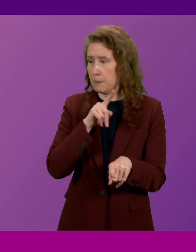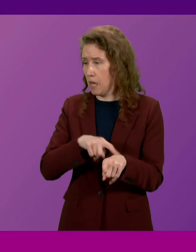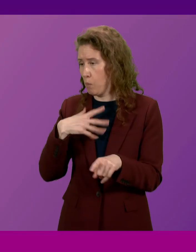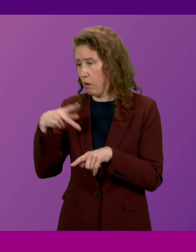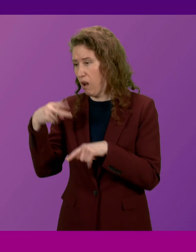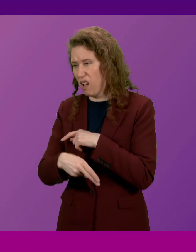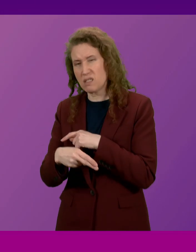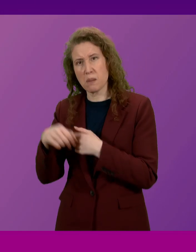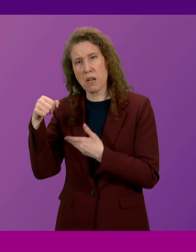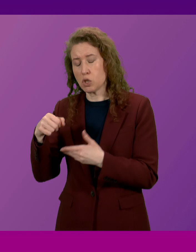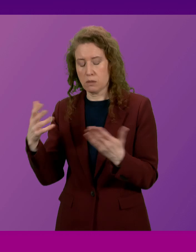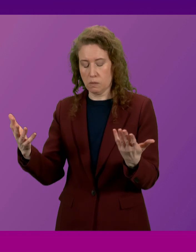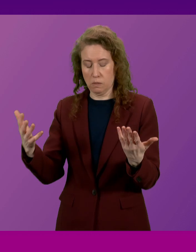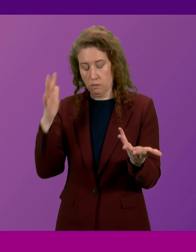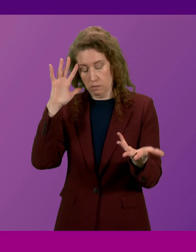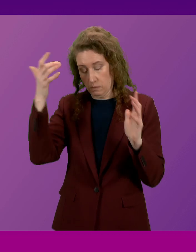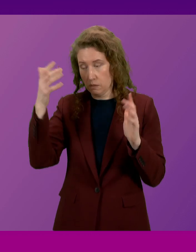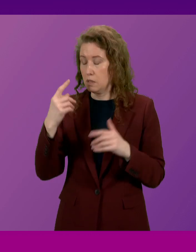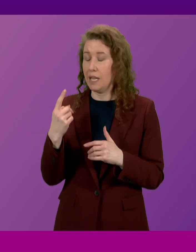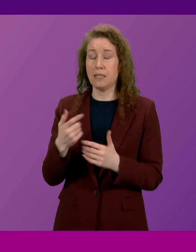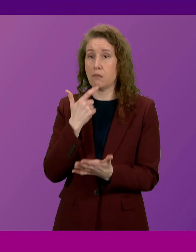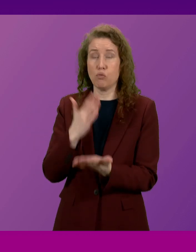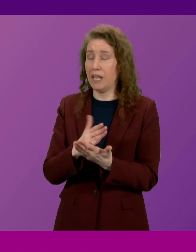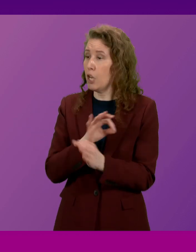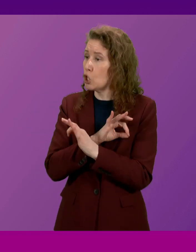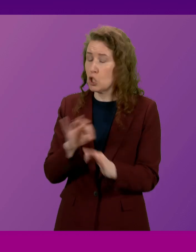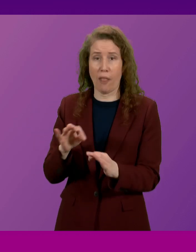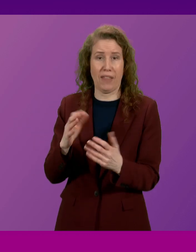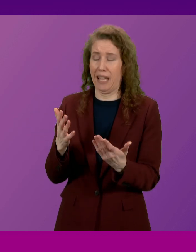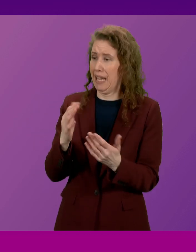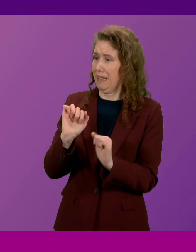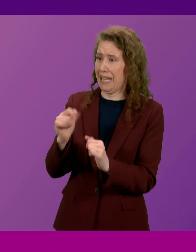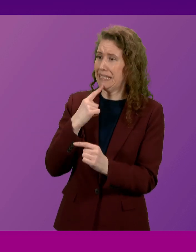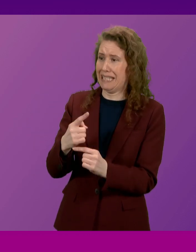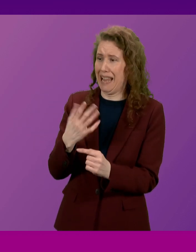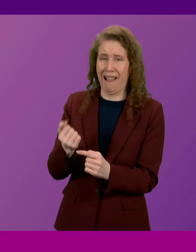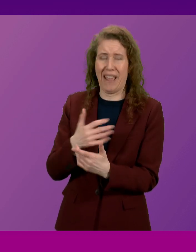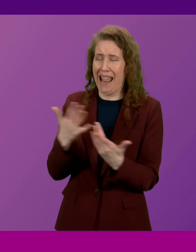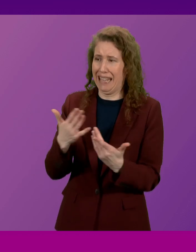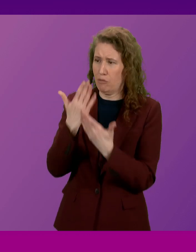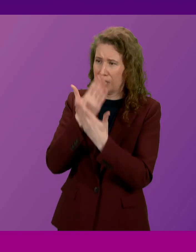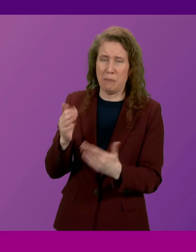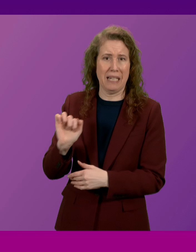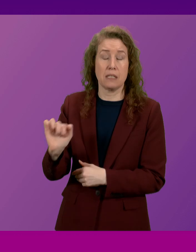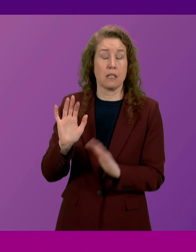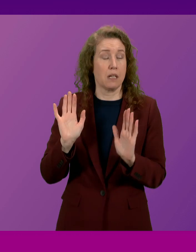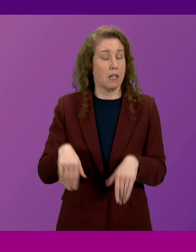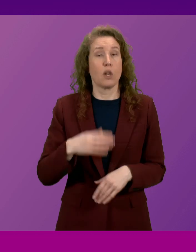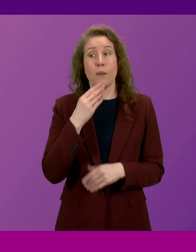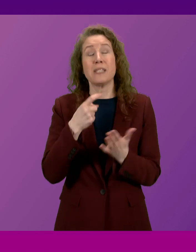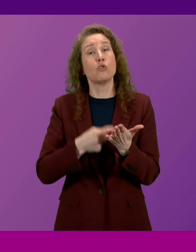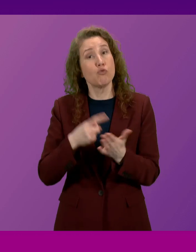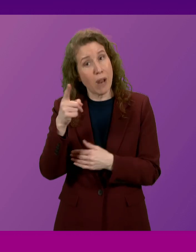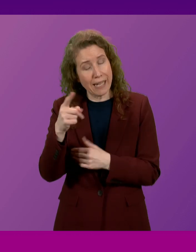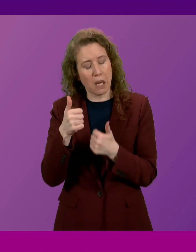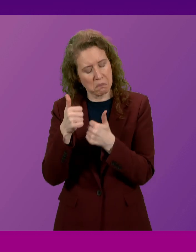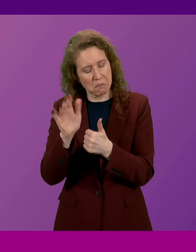cut the budget. They are beyond credibility in this Parliament. I say to Mr Rennie that